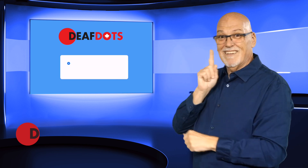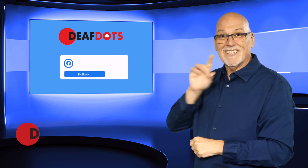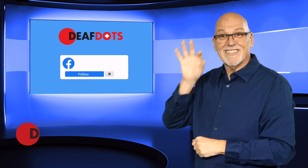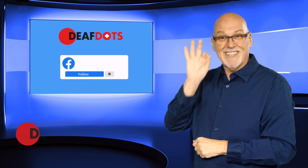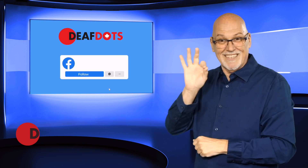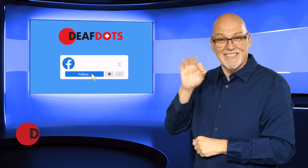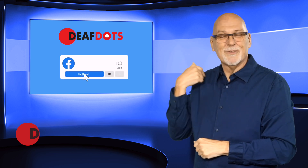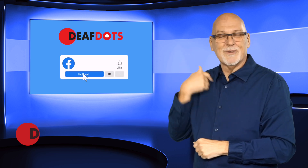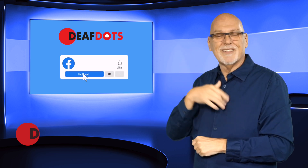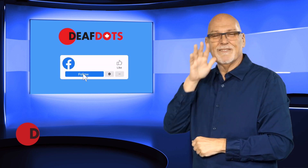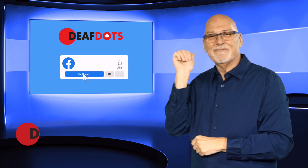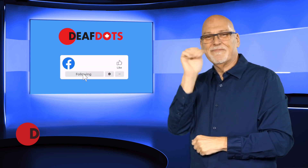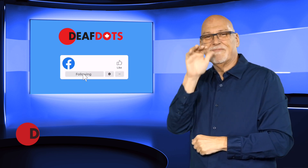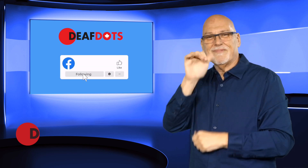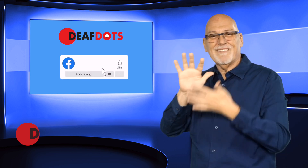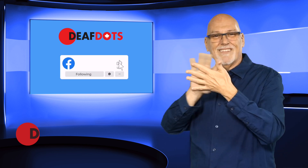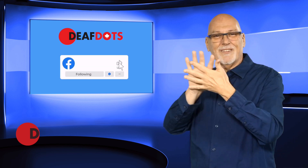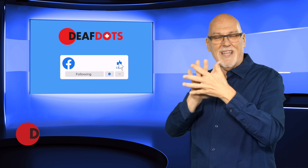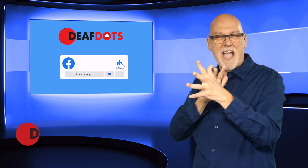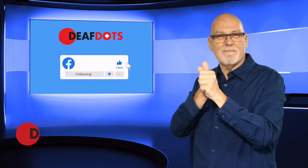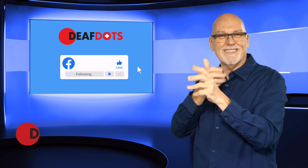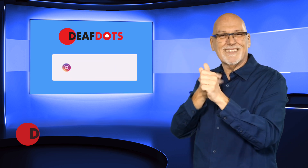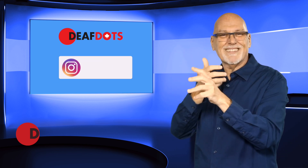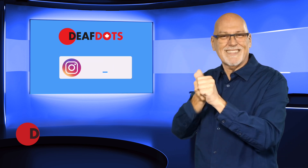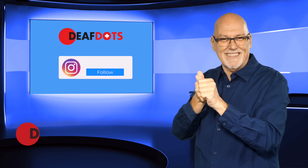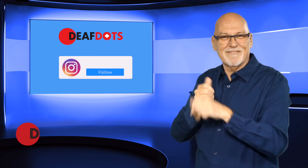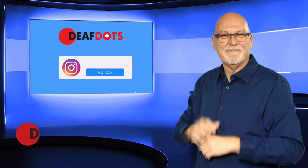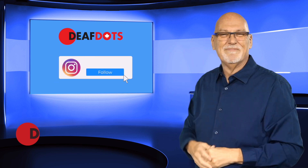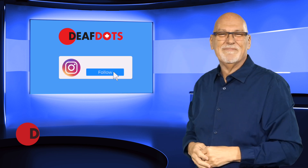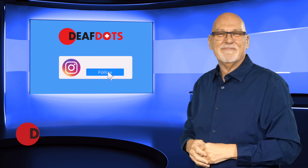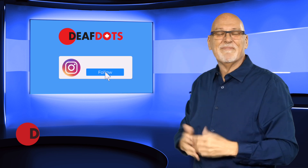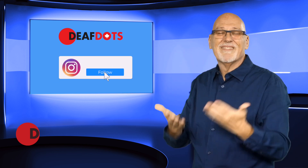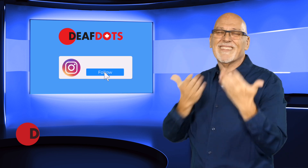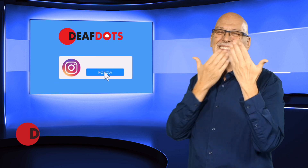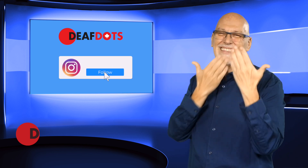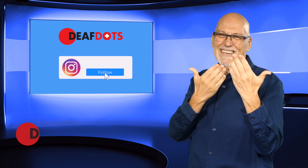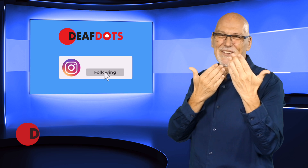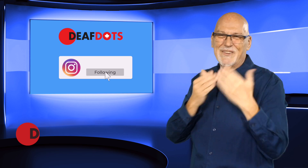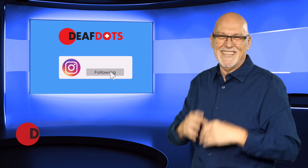DeafDots to get new video updates!